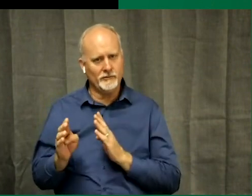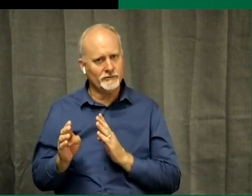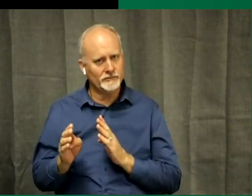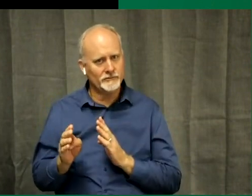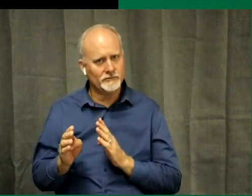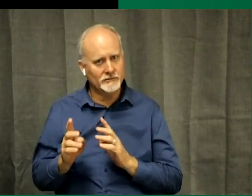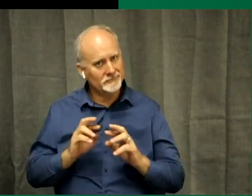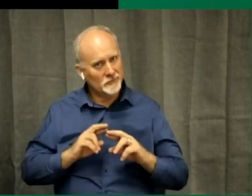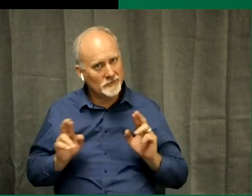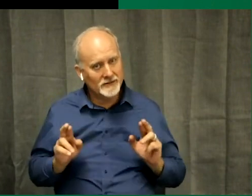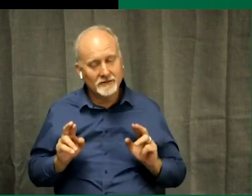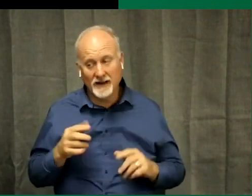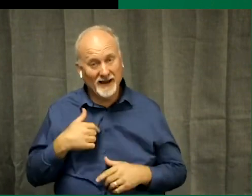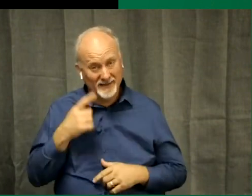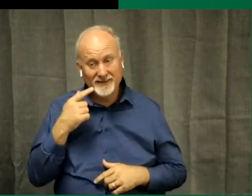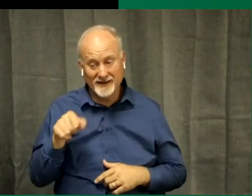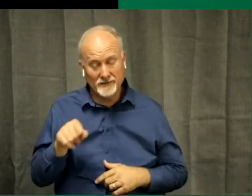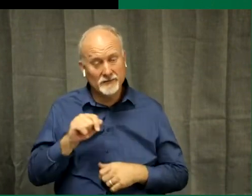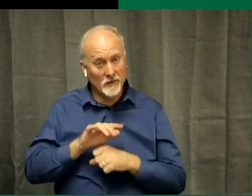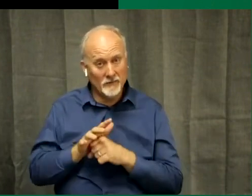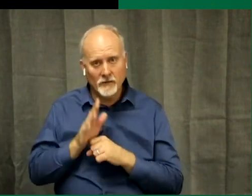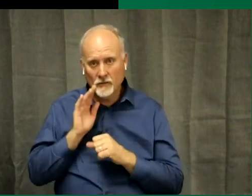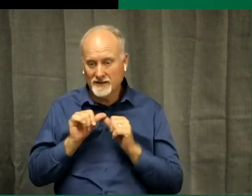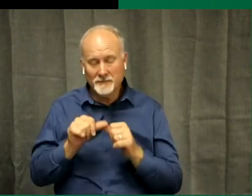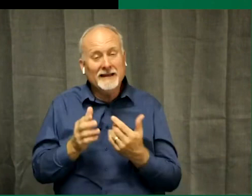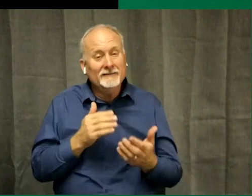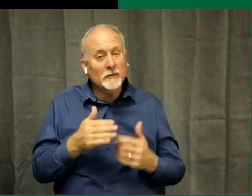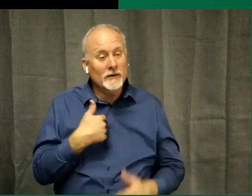i think we'll be dealing with this even with the vaccine certainly through the